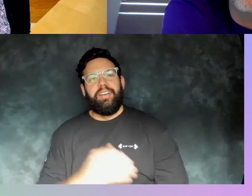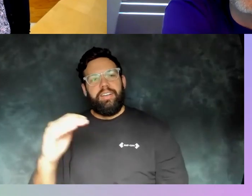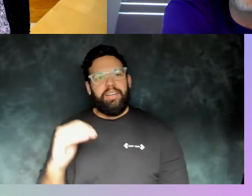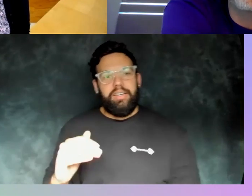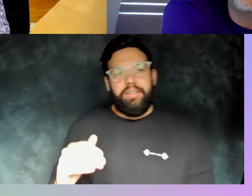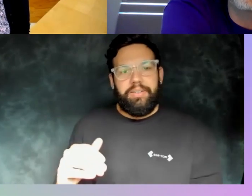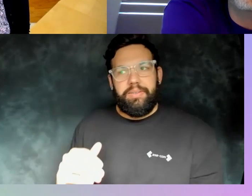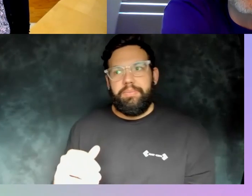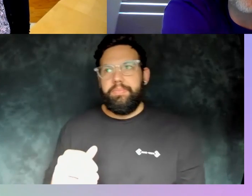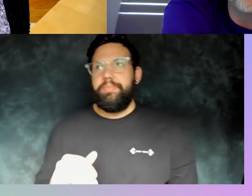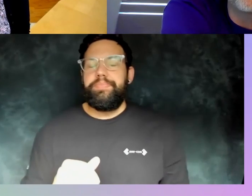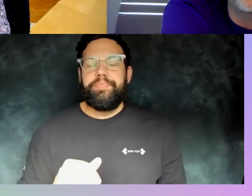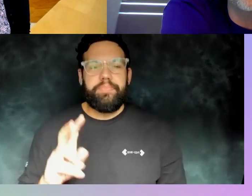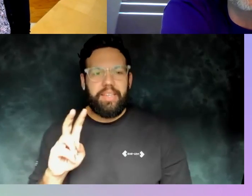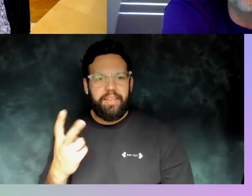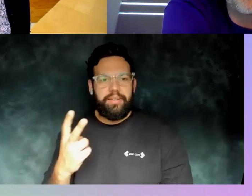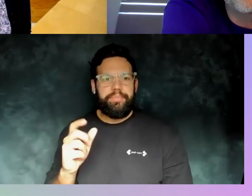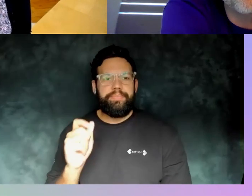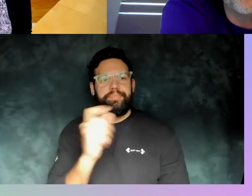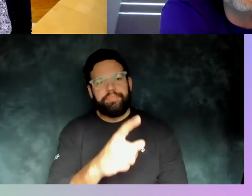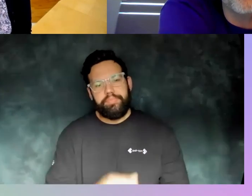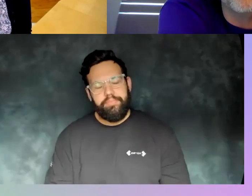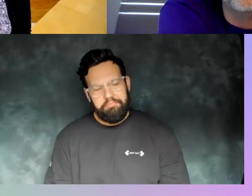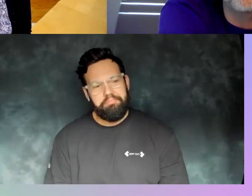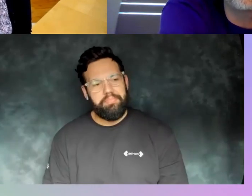conversations because in the situation I was in as a